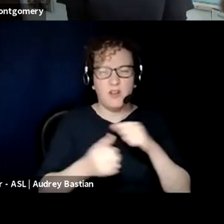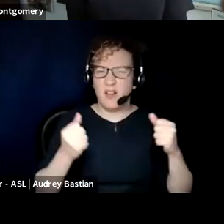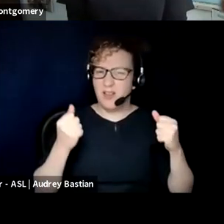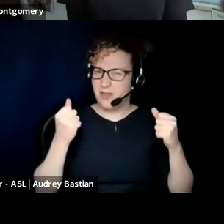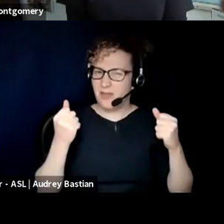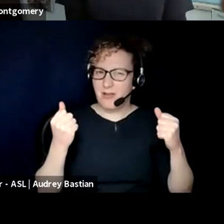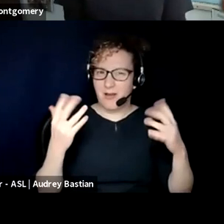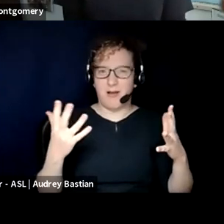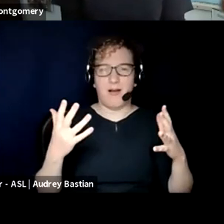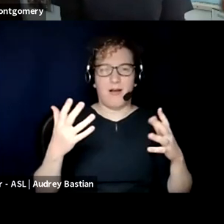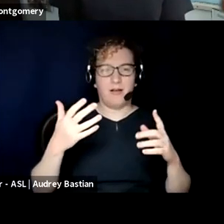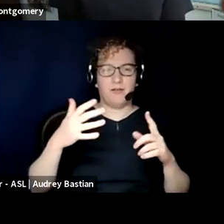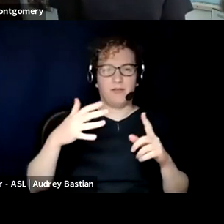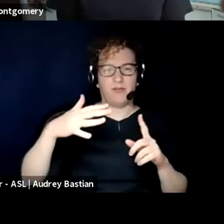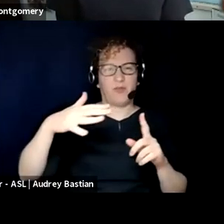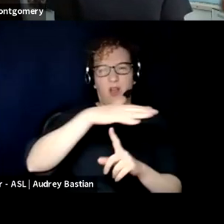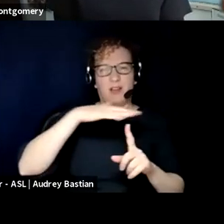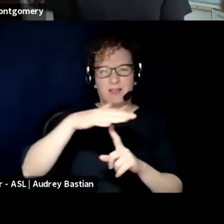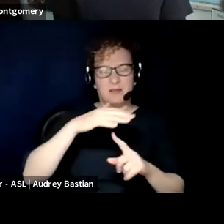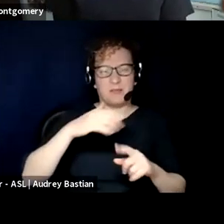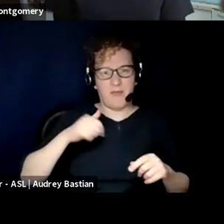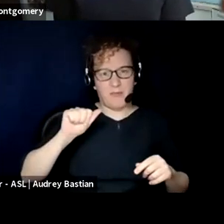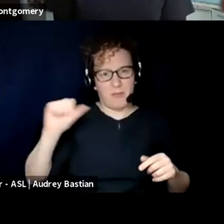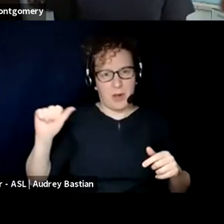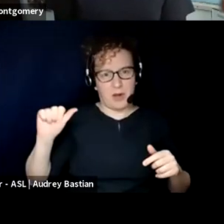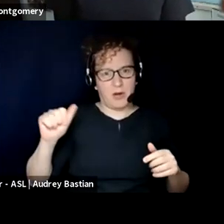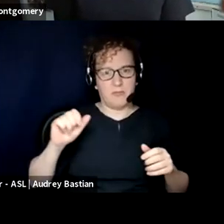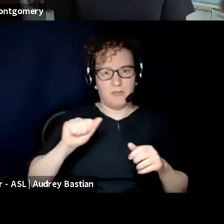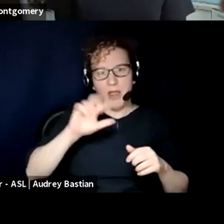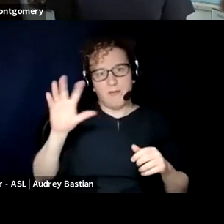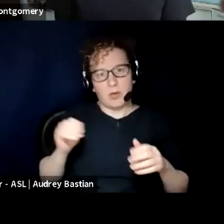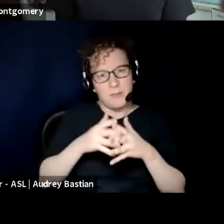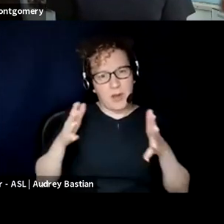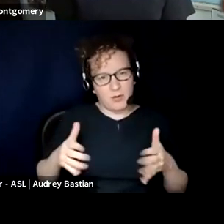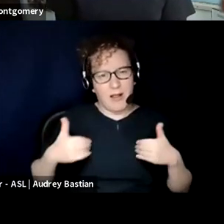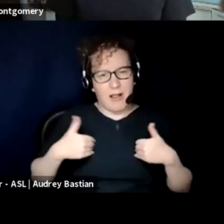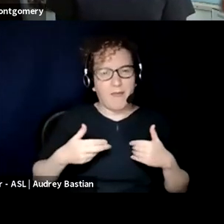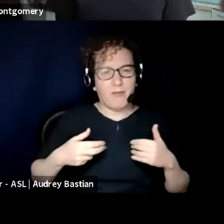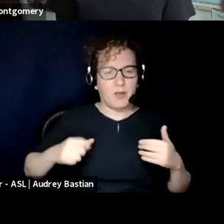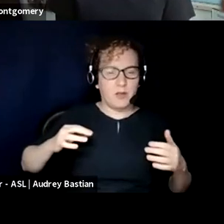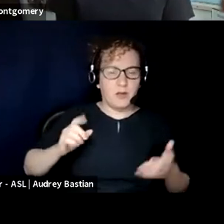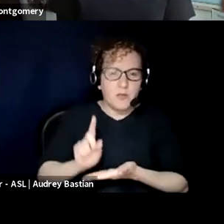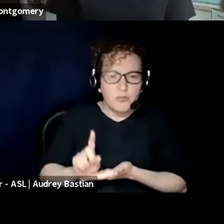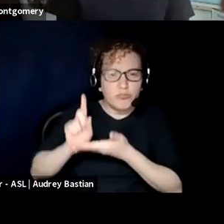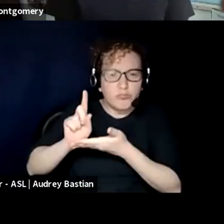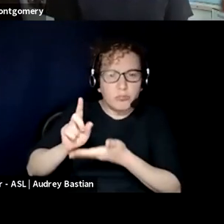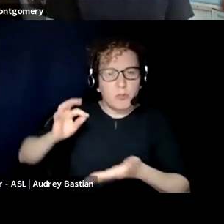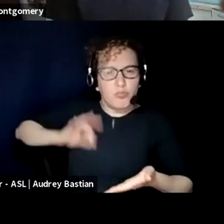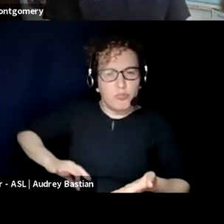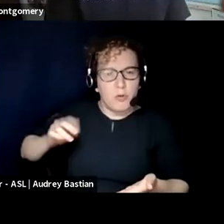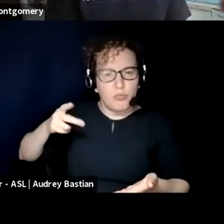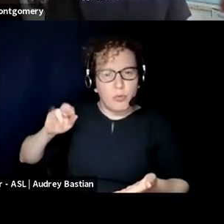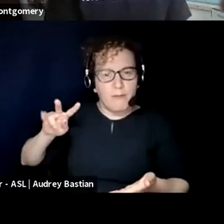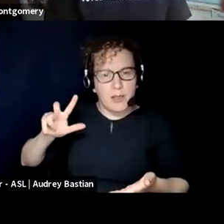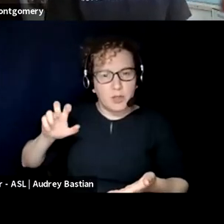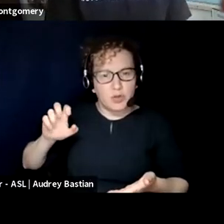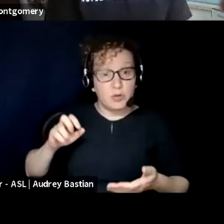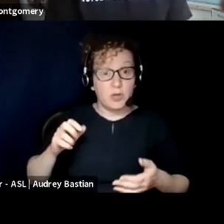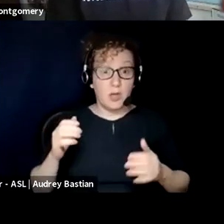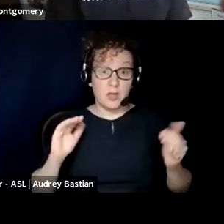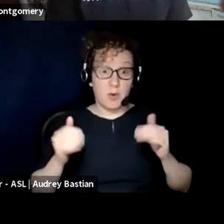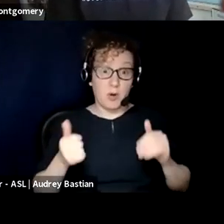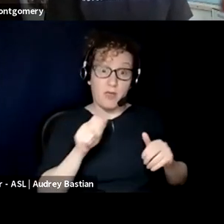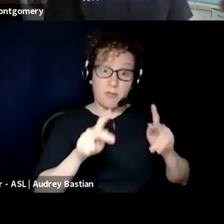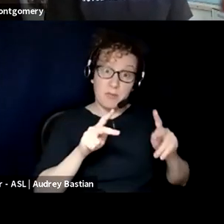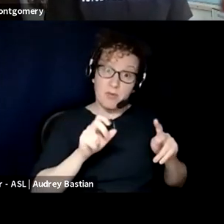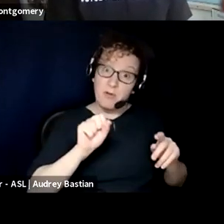about my own privilege as like an African-American versus other people who were from Suriname or from Africa